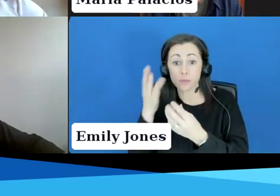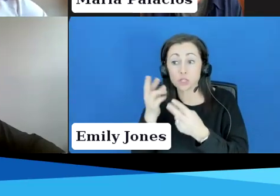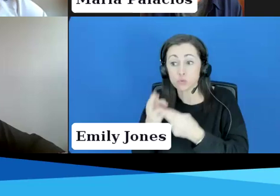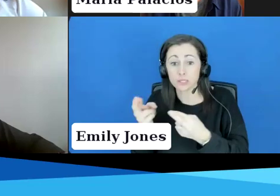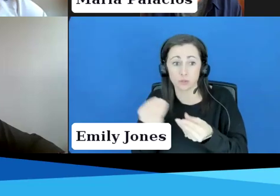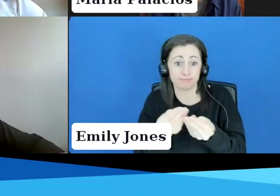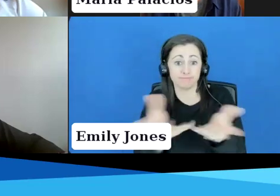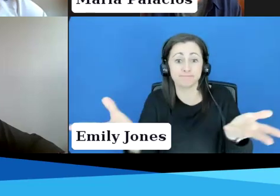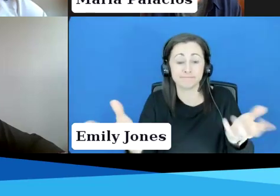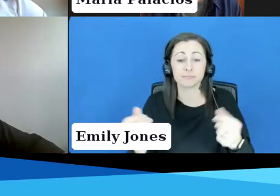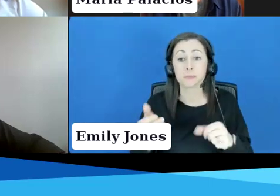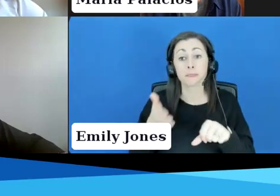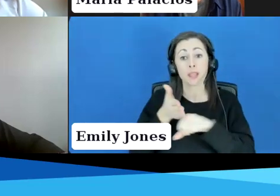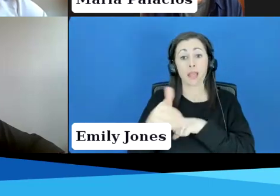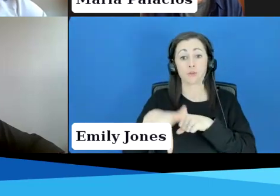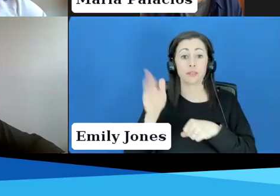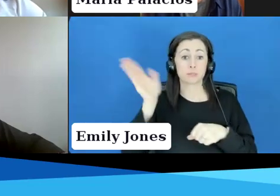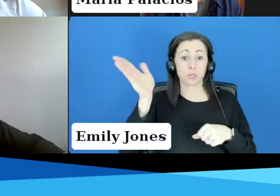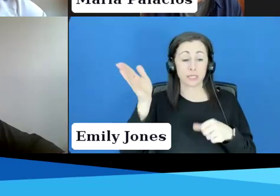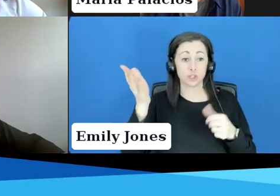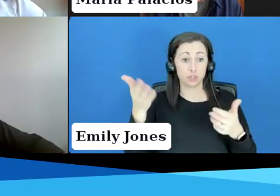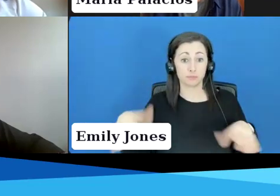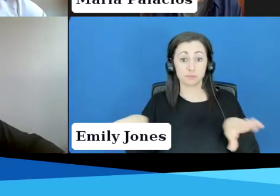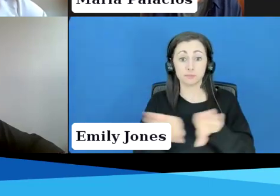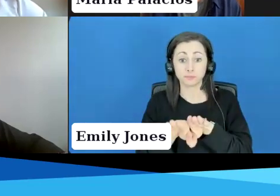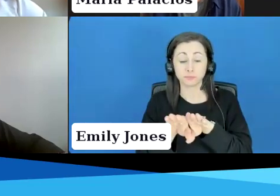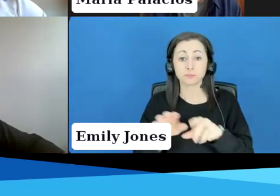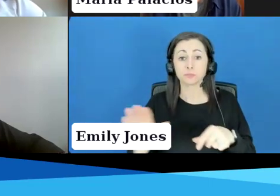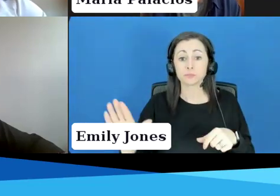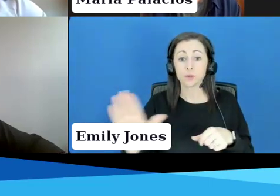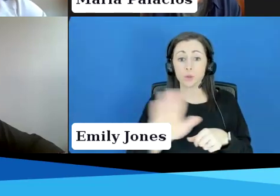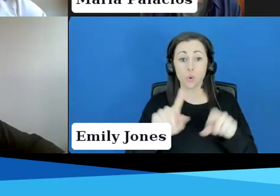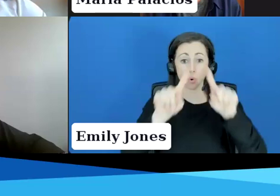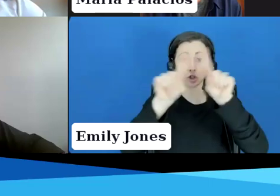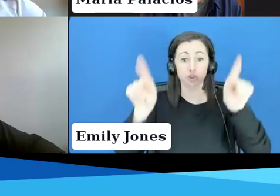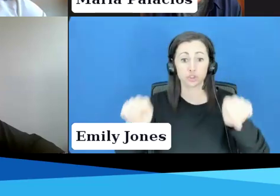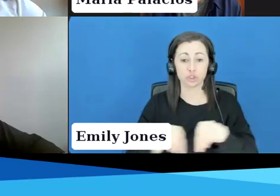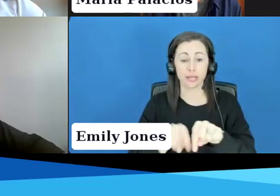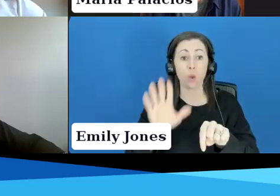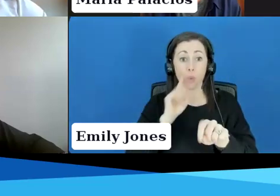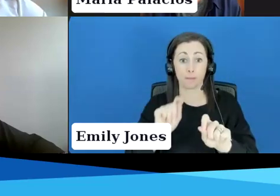After the presentation, after the webinar ends, your screen will populate with a survey.